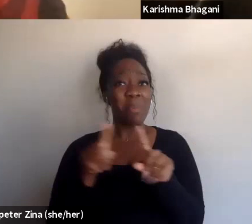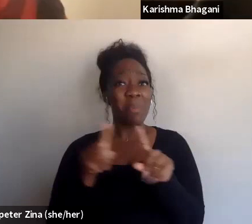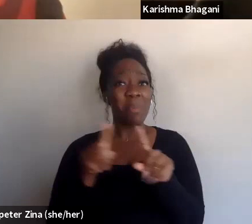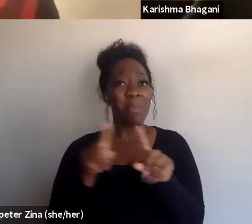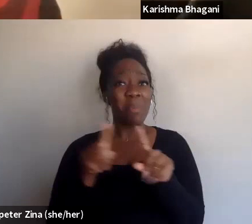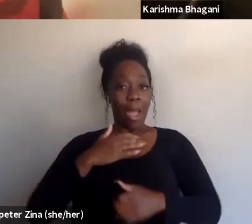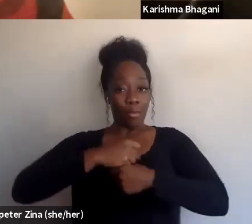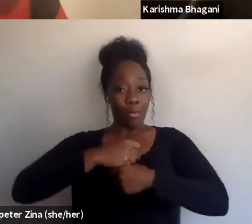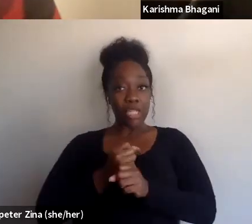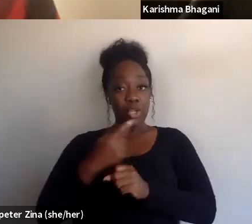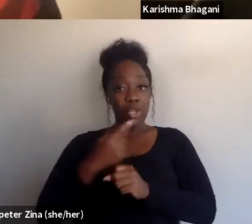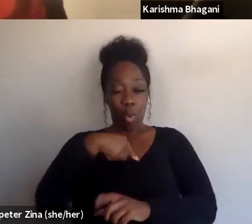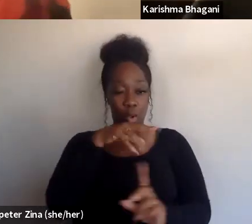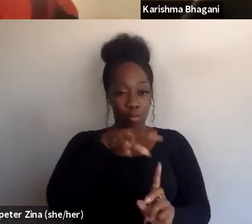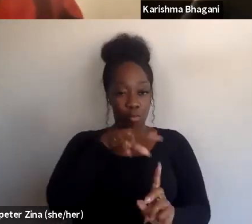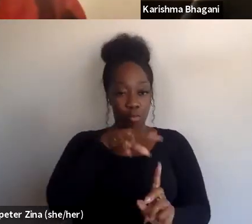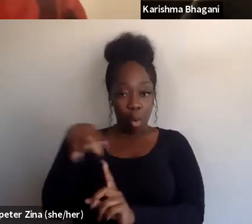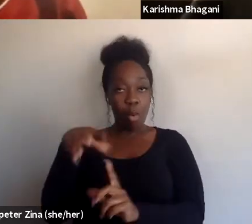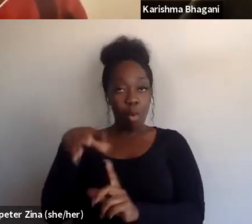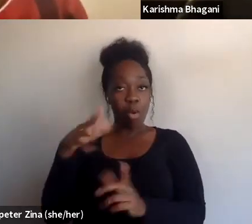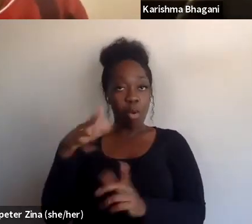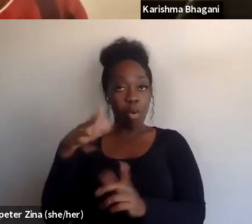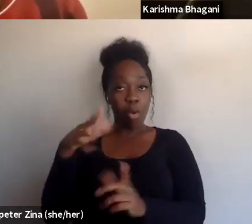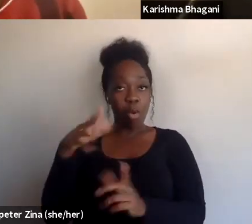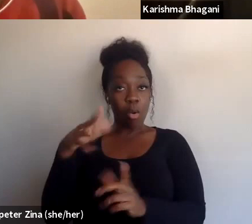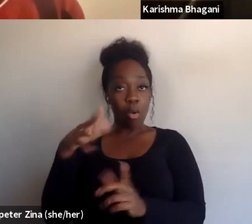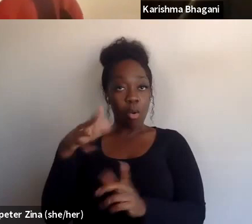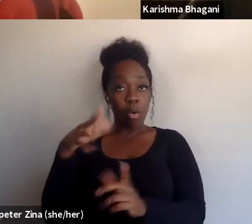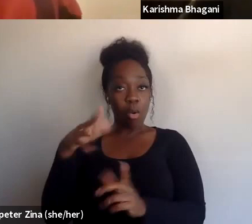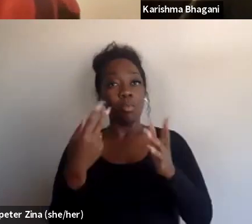please let's see what we can do with this production.